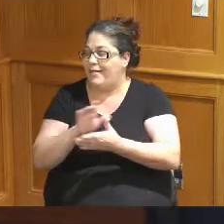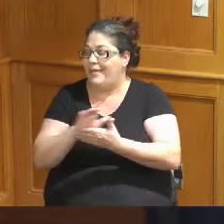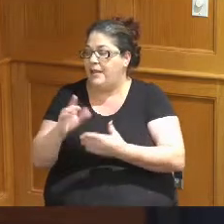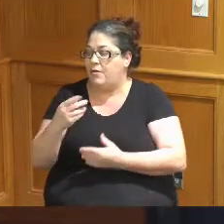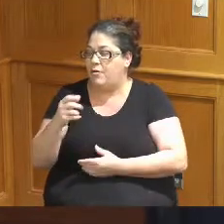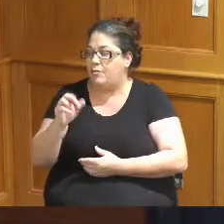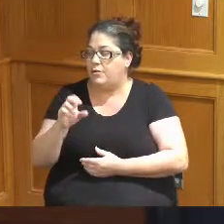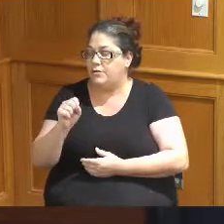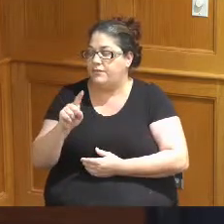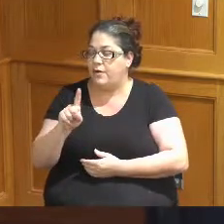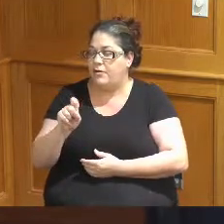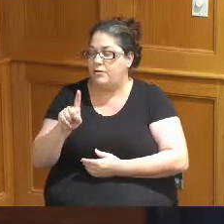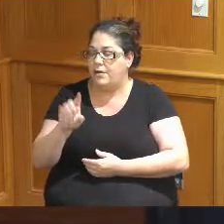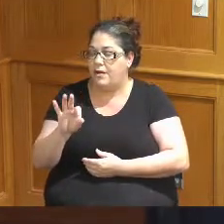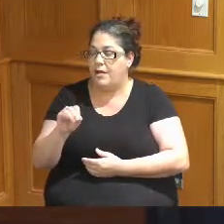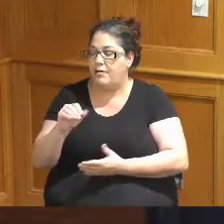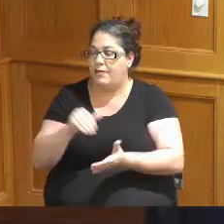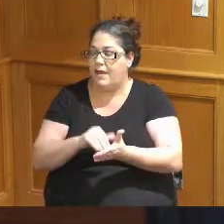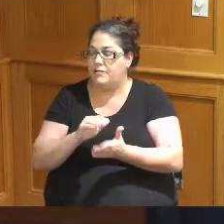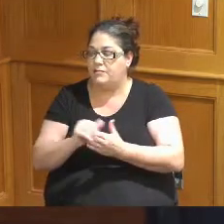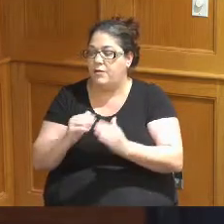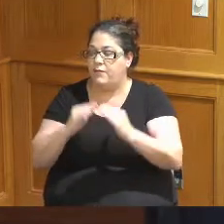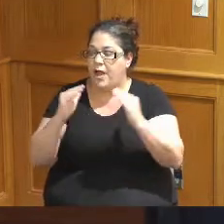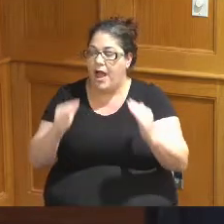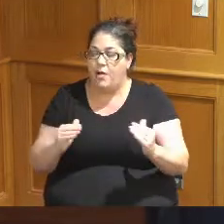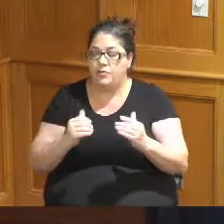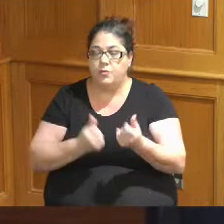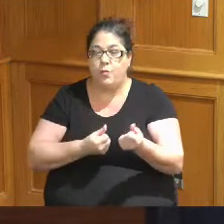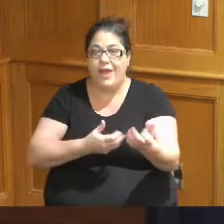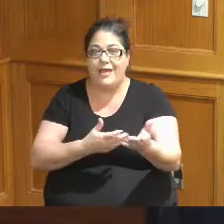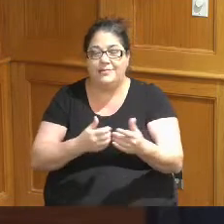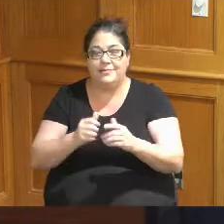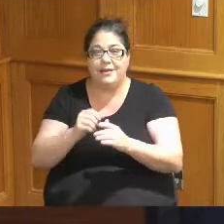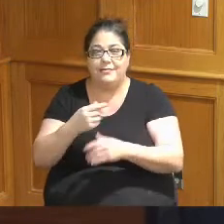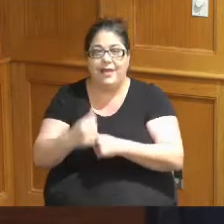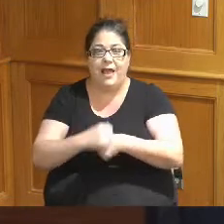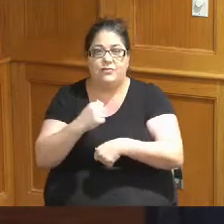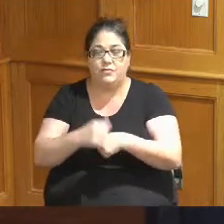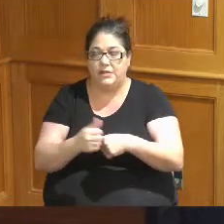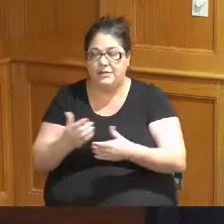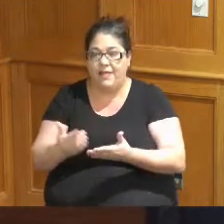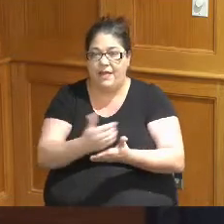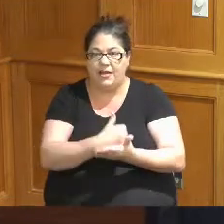for 190,000 this is for household hazardous waste collection events for Environmental